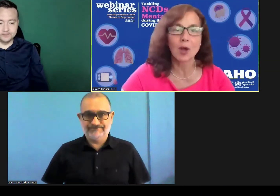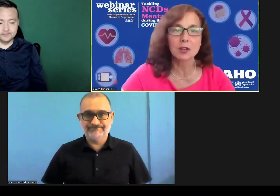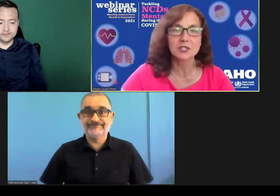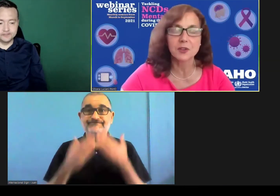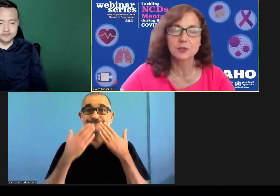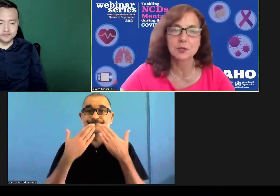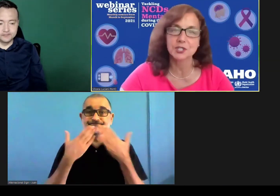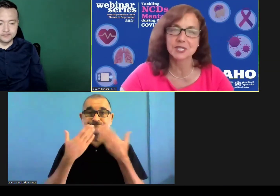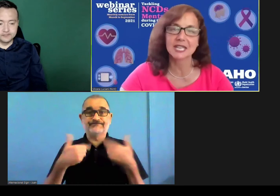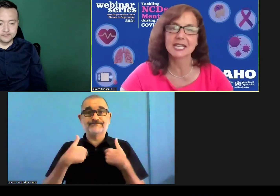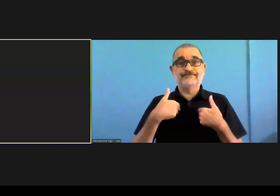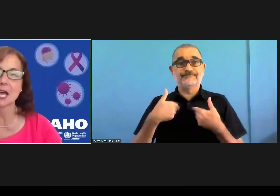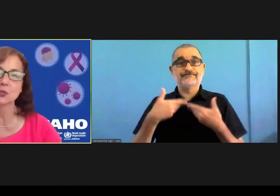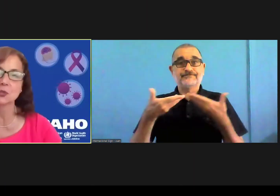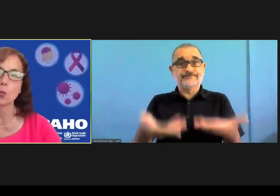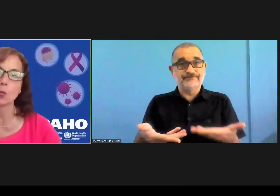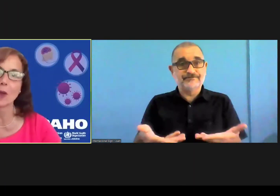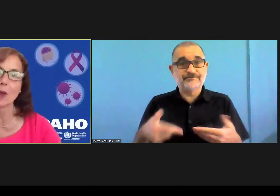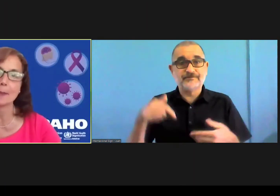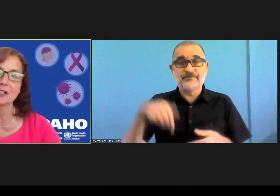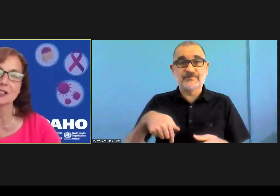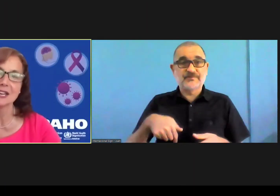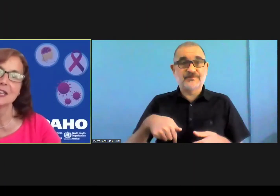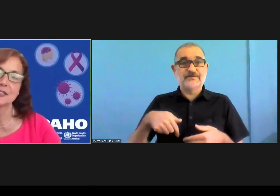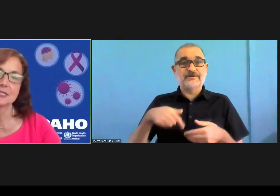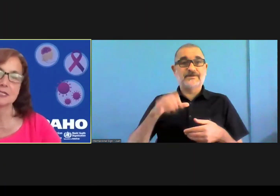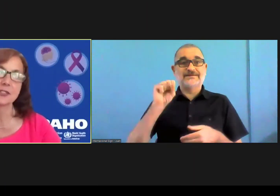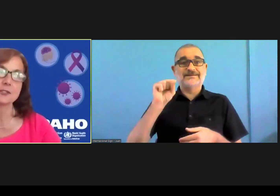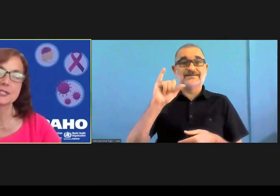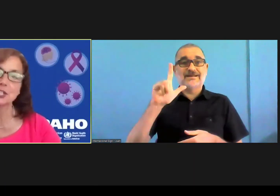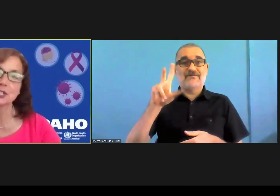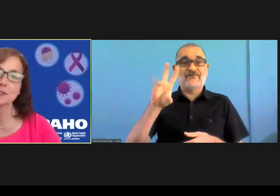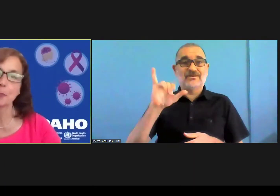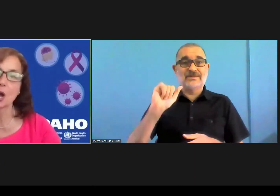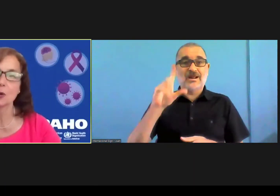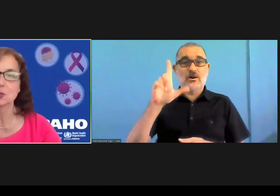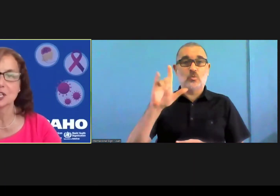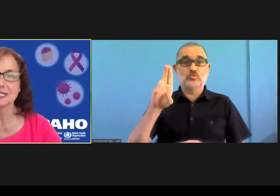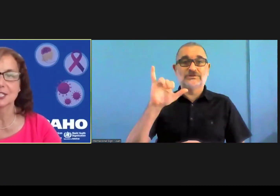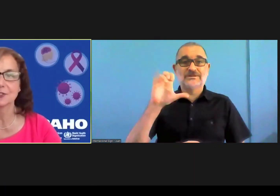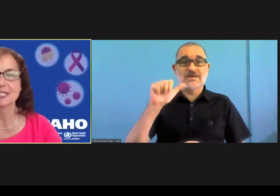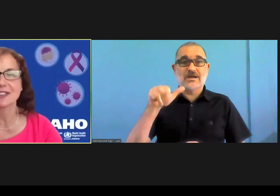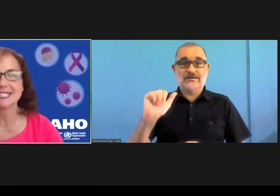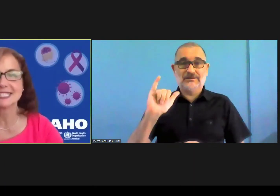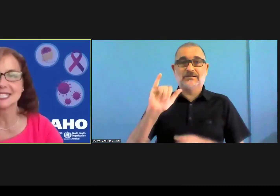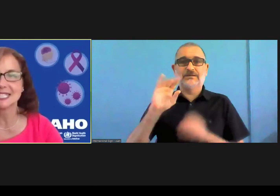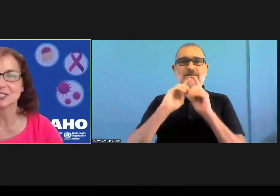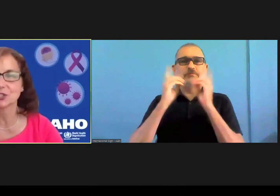welcome to those who are just connecting now to our webinar. This is the third session of PAHO's webinar series on non-communicable diseases